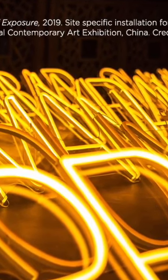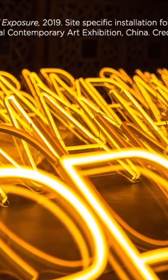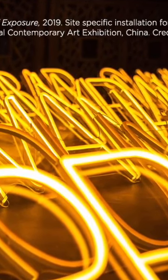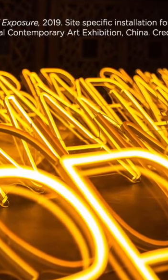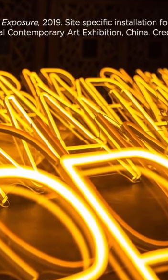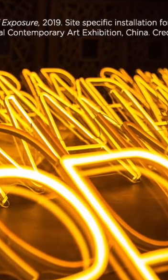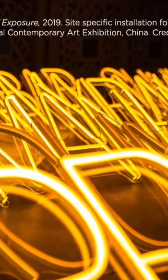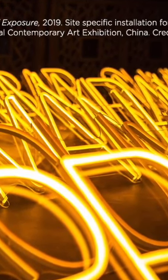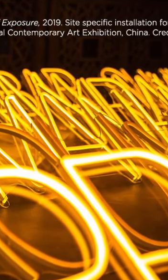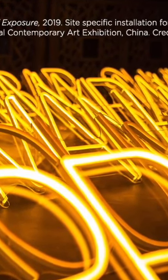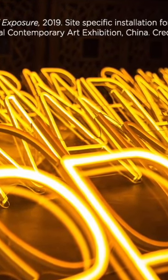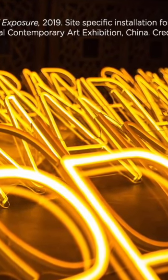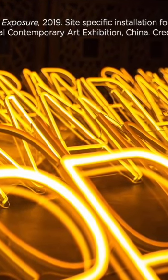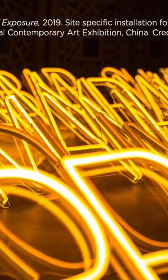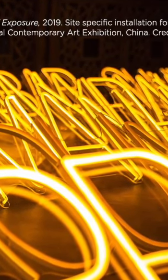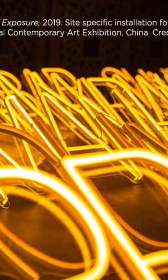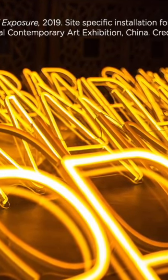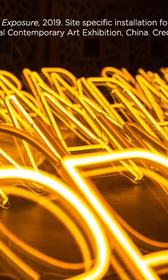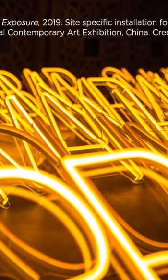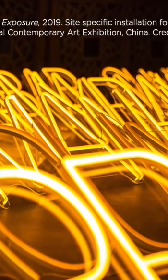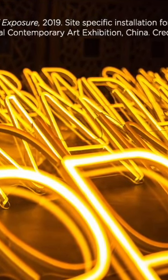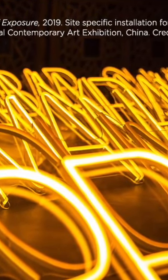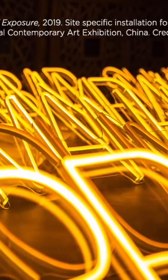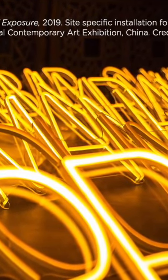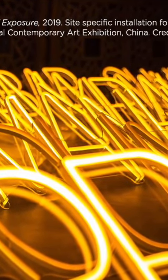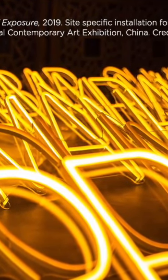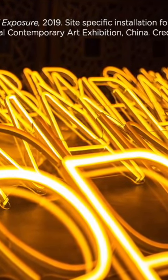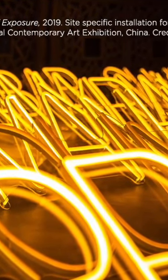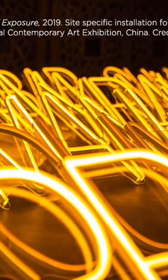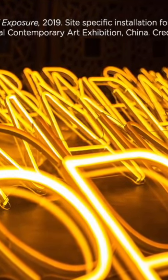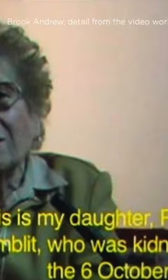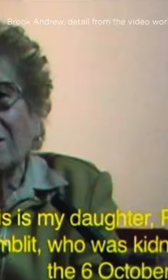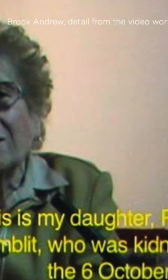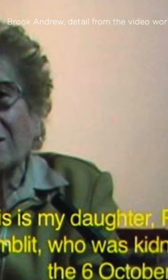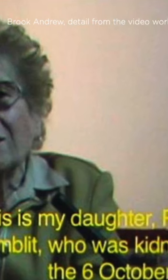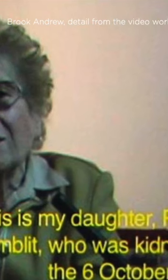printmaking, assemblage, sculpture, painting and installation.